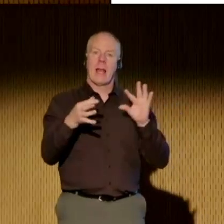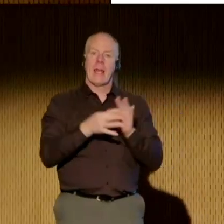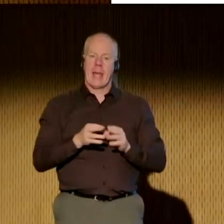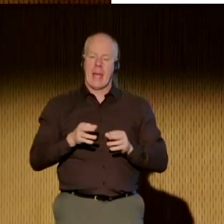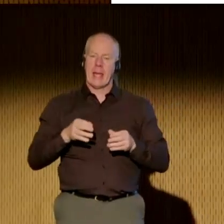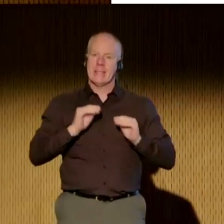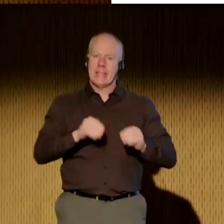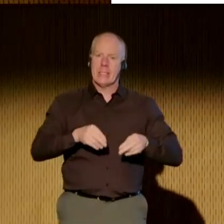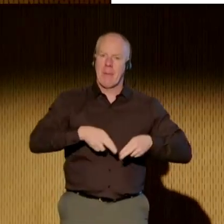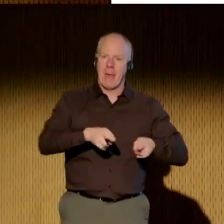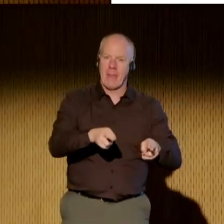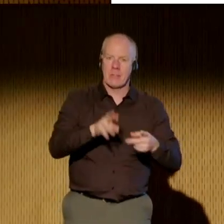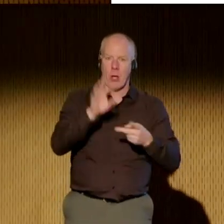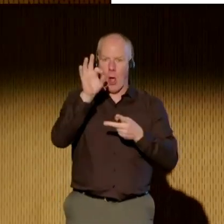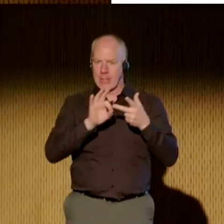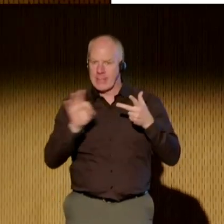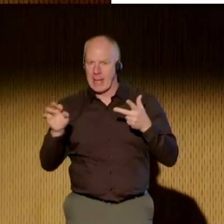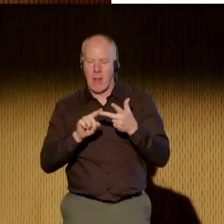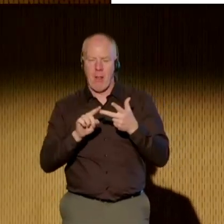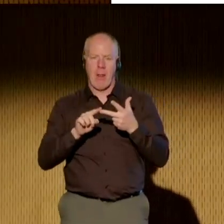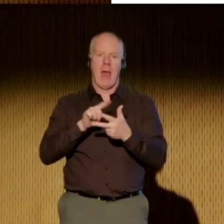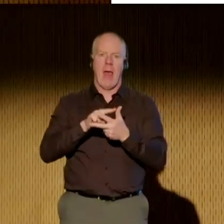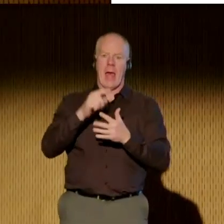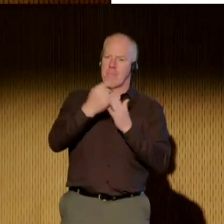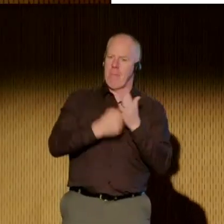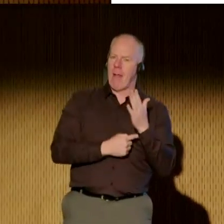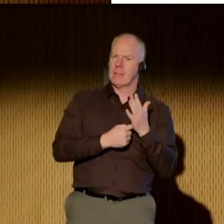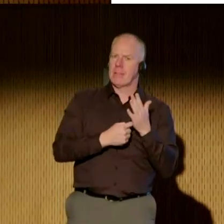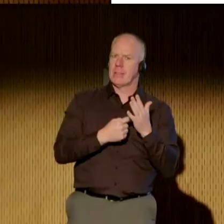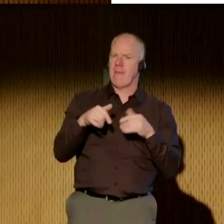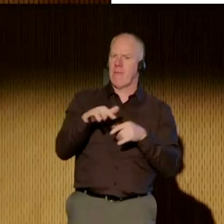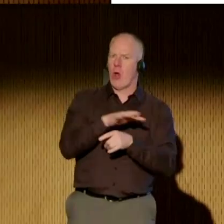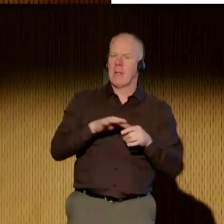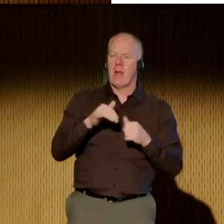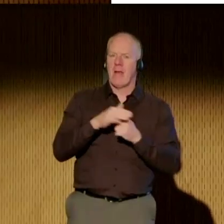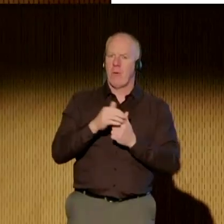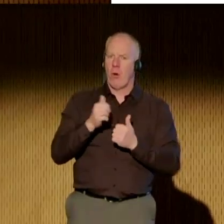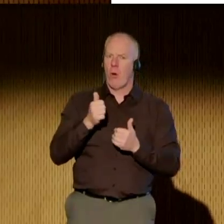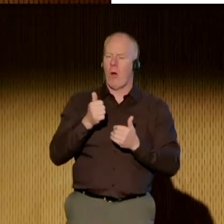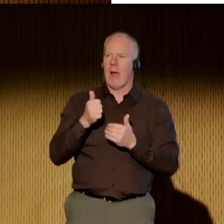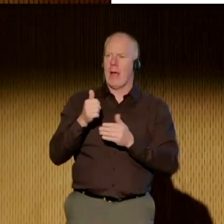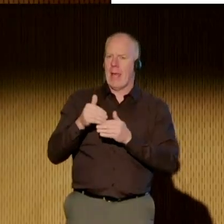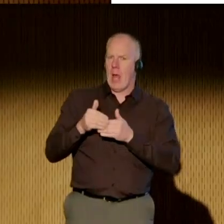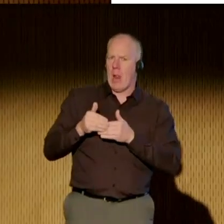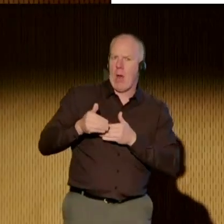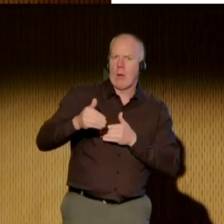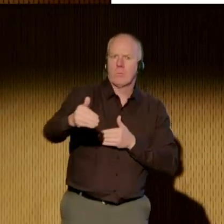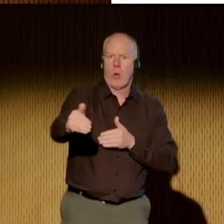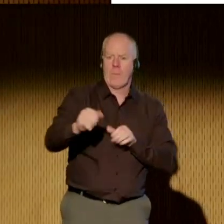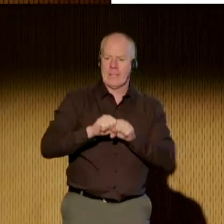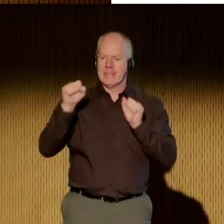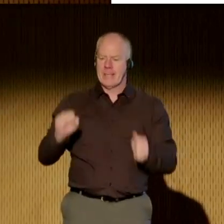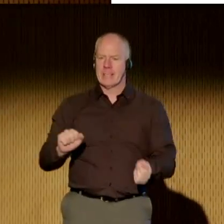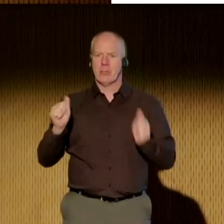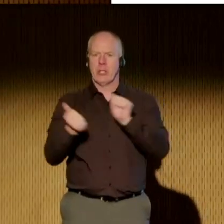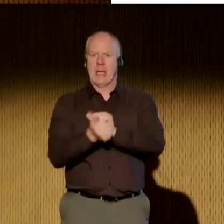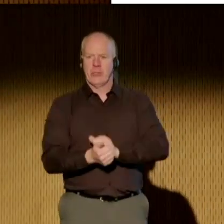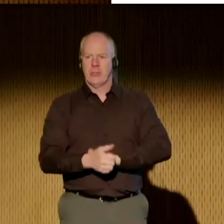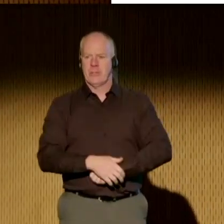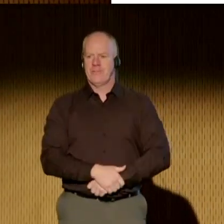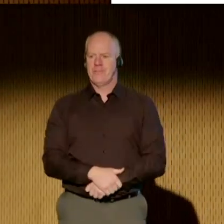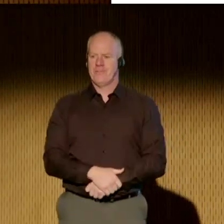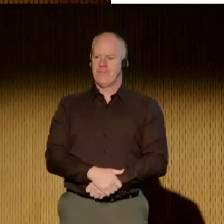architectural and policy domains to support lasting systematic change